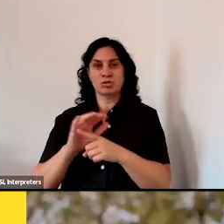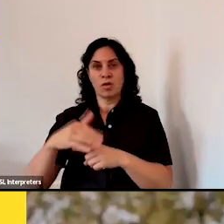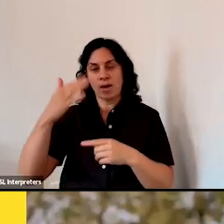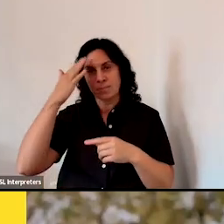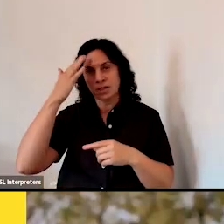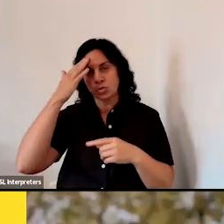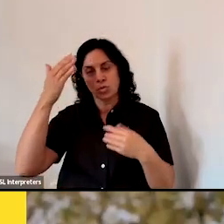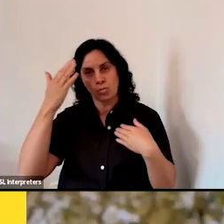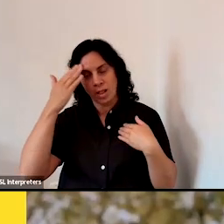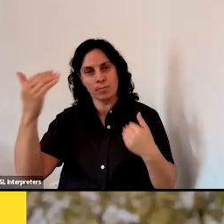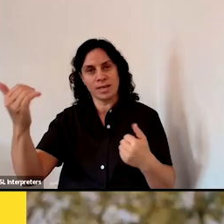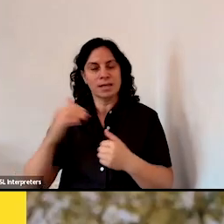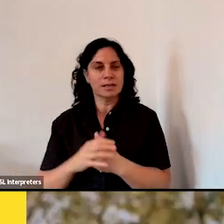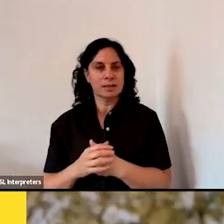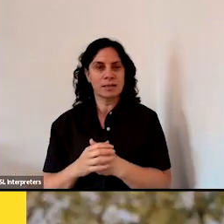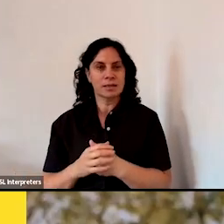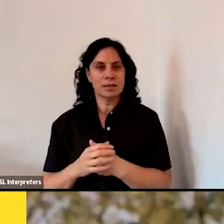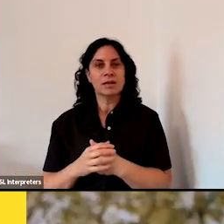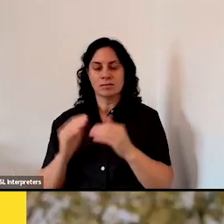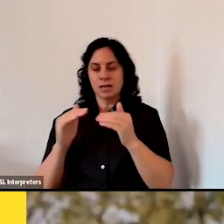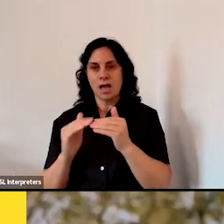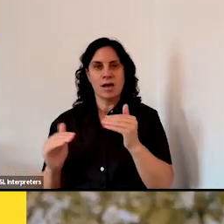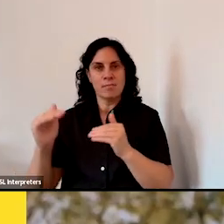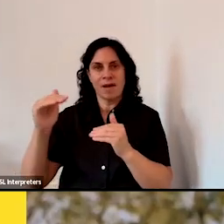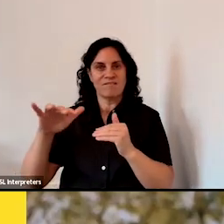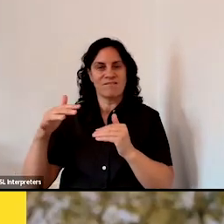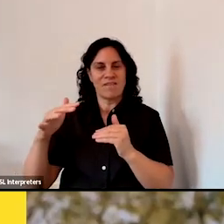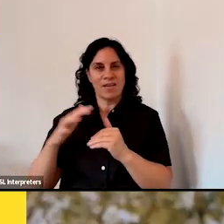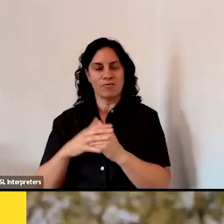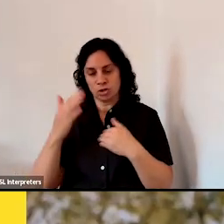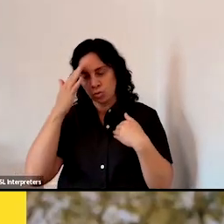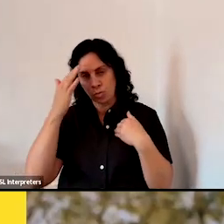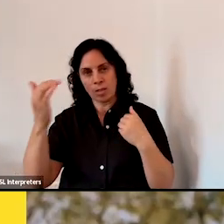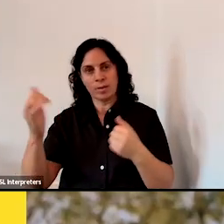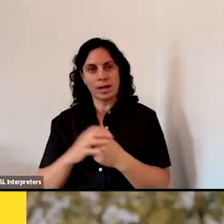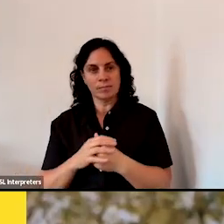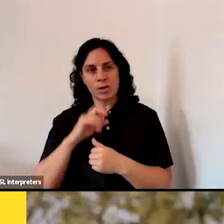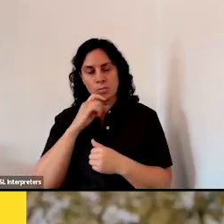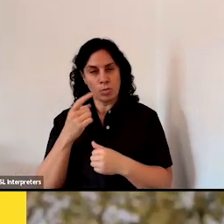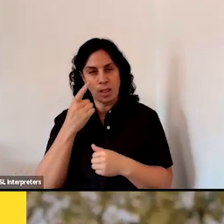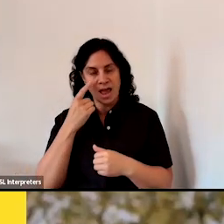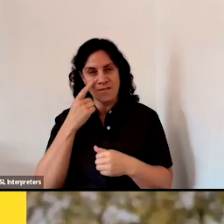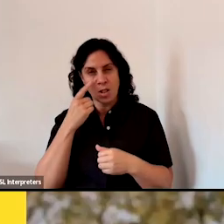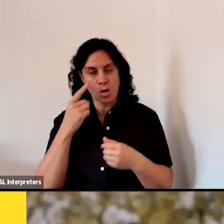Most young people reported above average levels of well-being, and when we look at the distribution, half of the cohort scored between 19